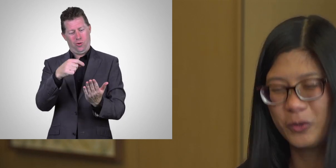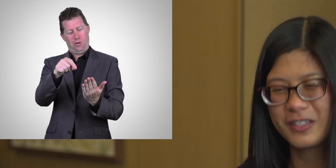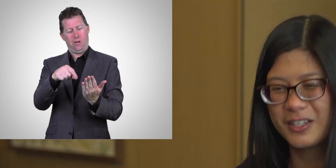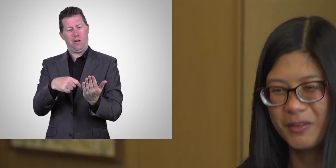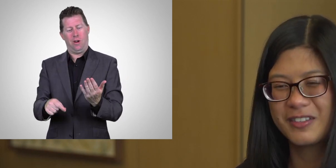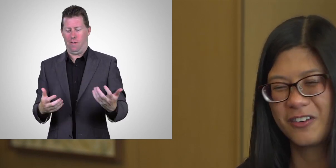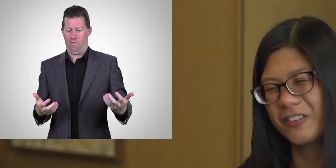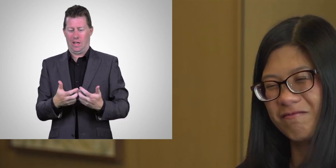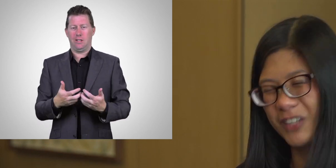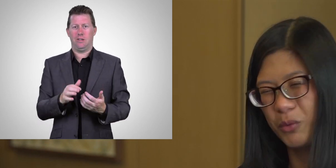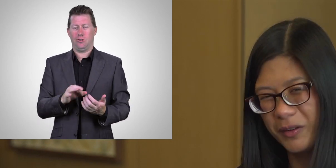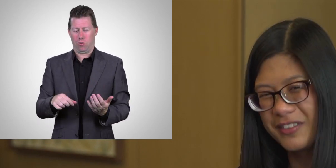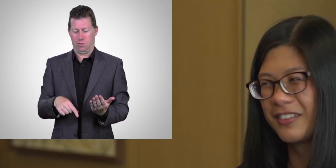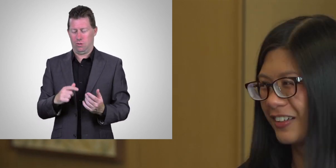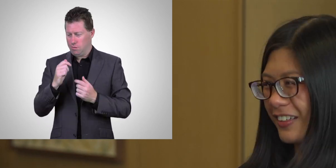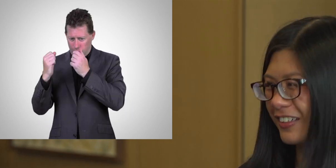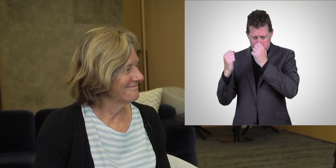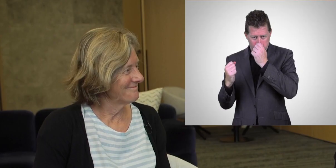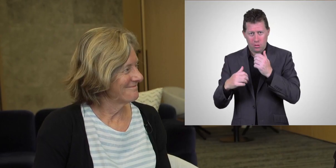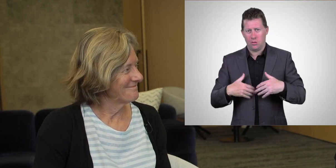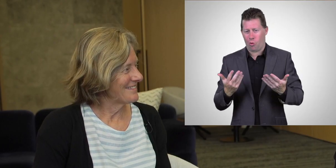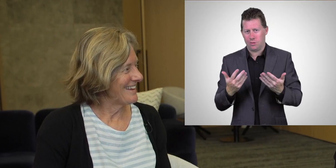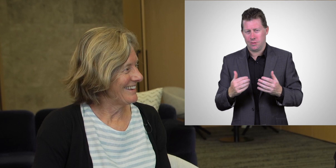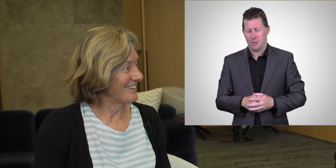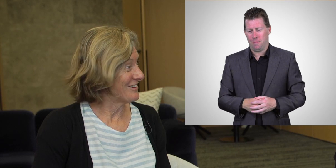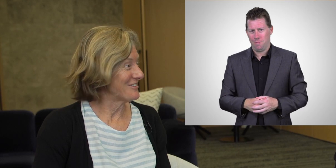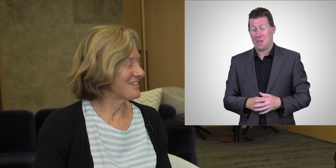assessments and not terrible ones. MARY: Yeah, I don't know